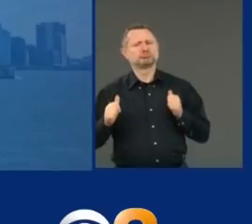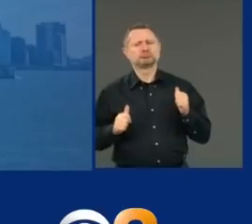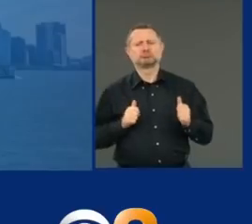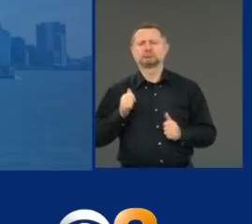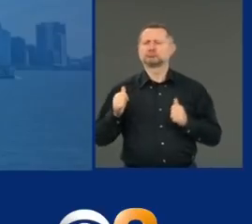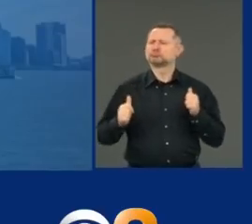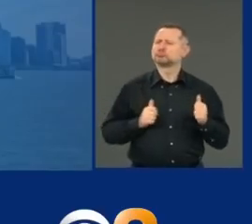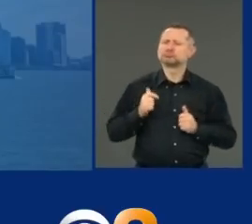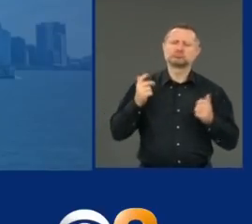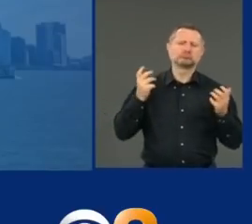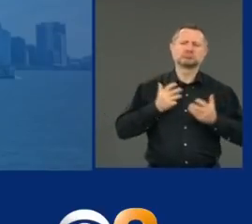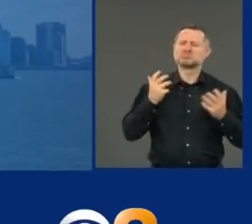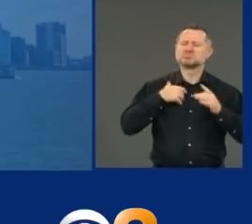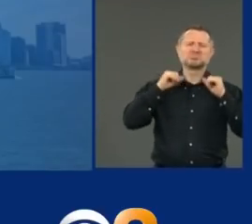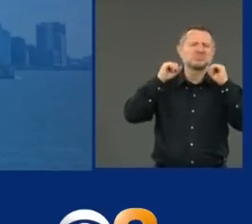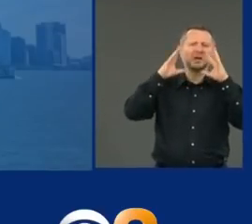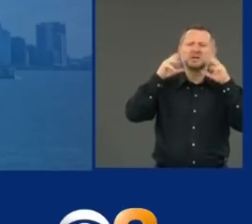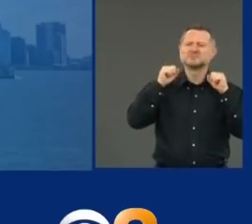WAS A TREMENDOUS FEATS OF